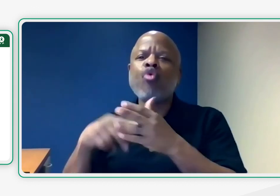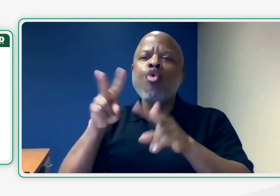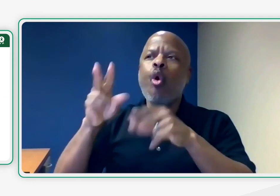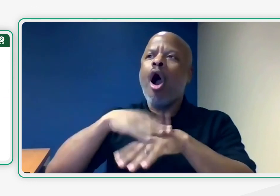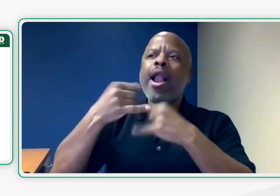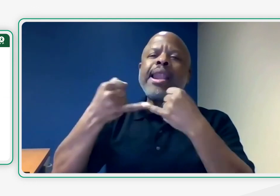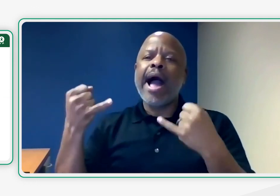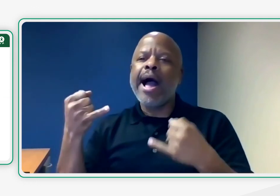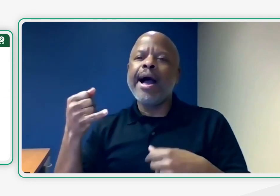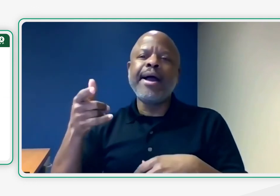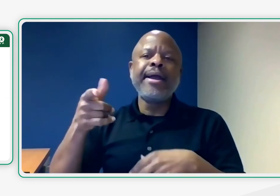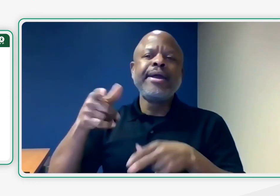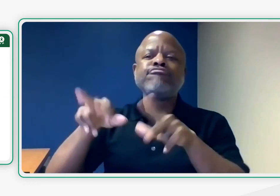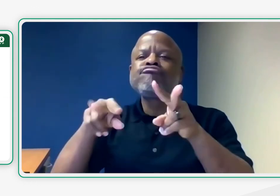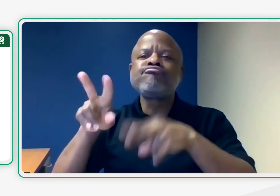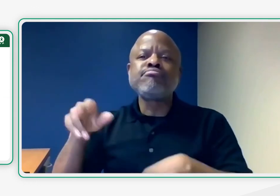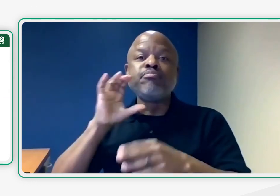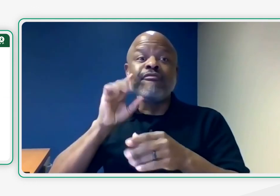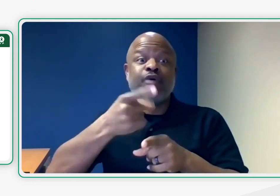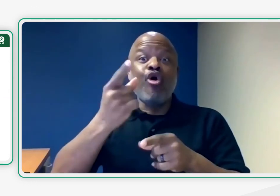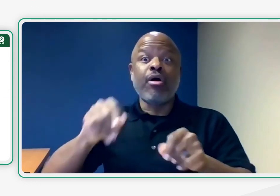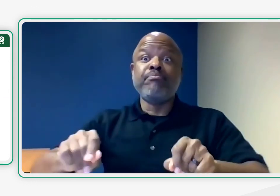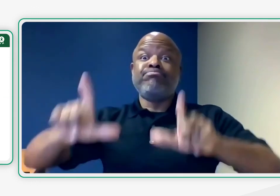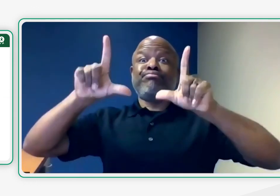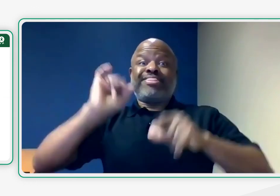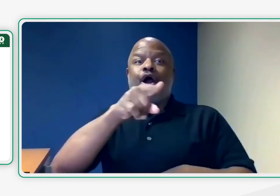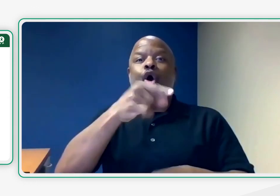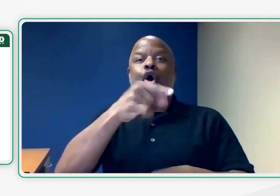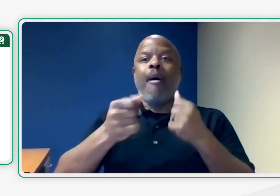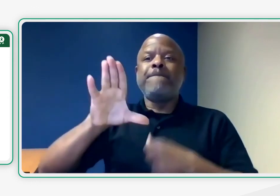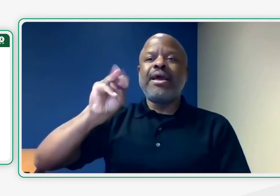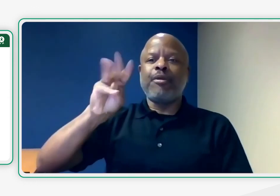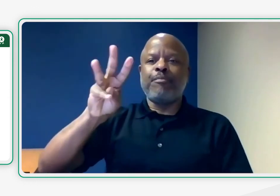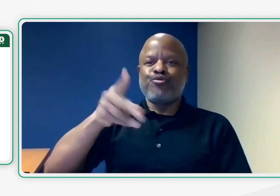or maybe trading in a car. And so my daughter also had been doing her own research online.